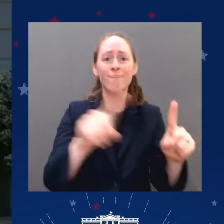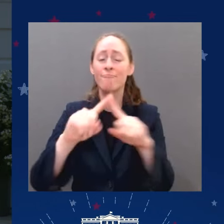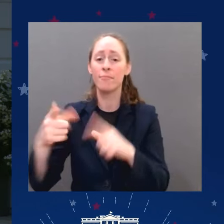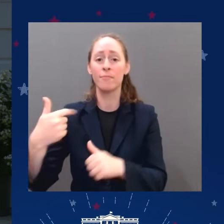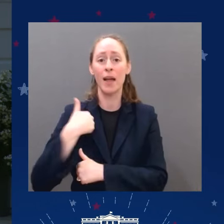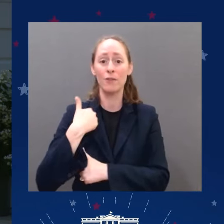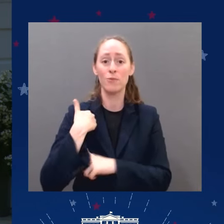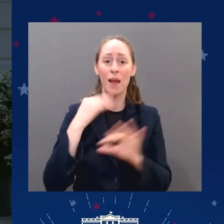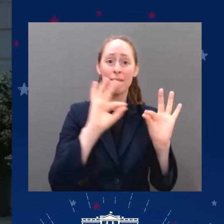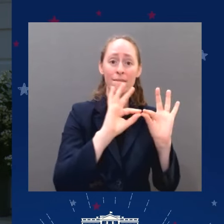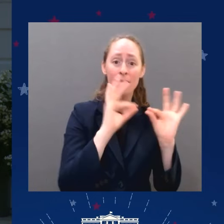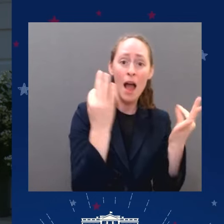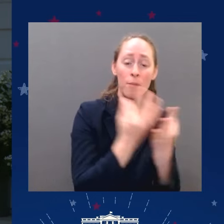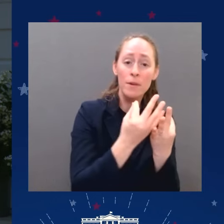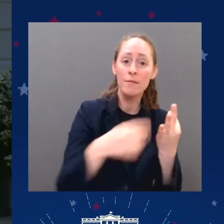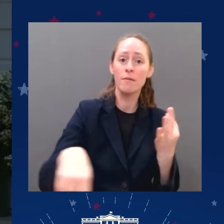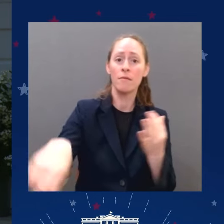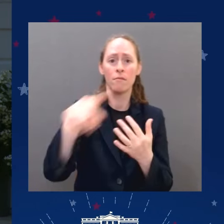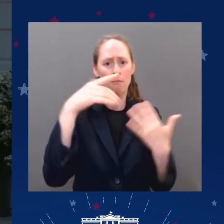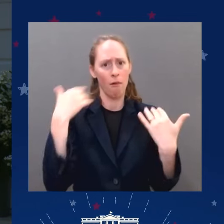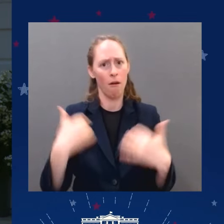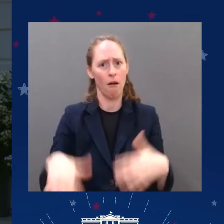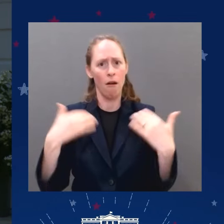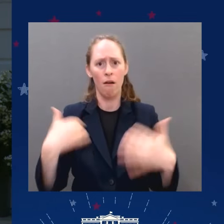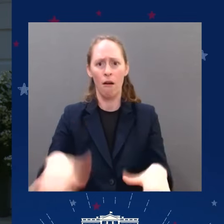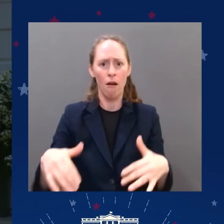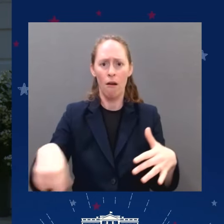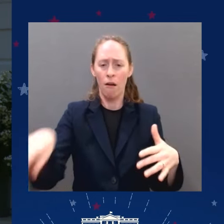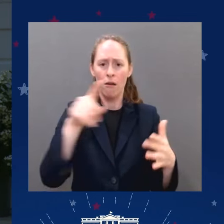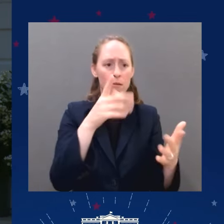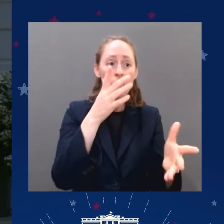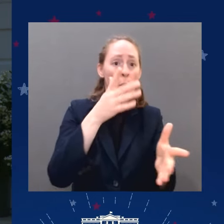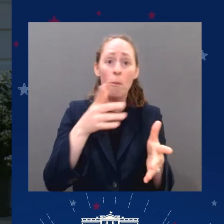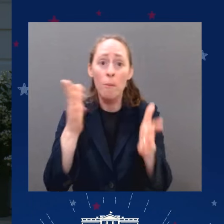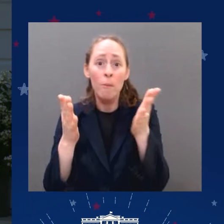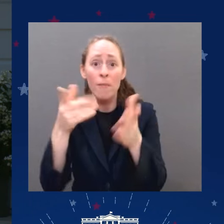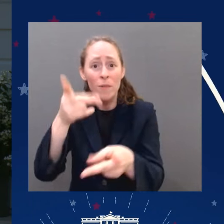our independence by choosing to put our country's safety